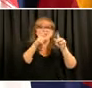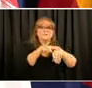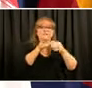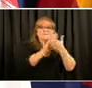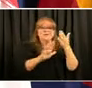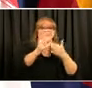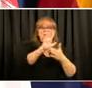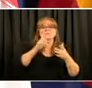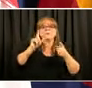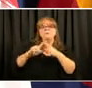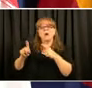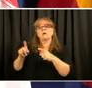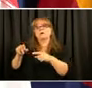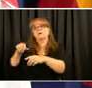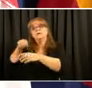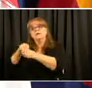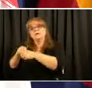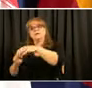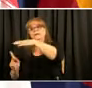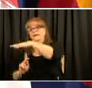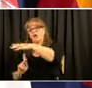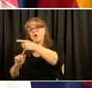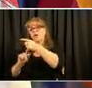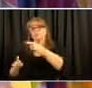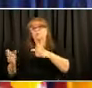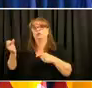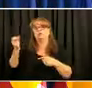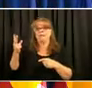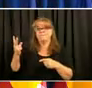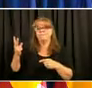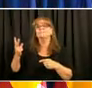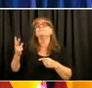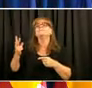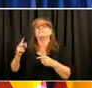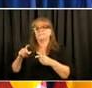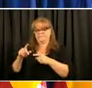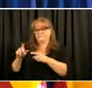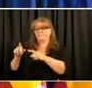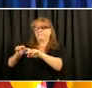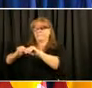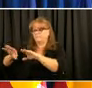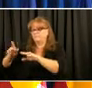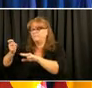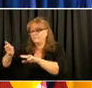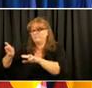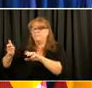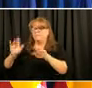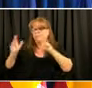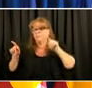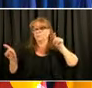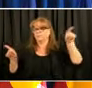um and again they're posted you can check out where those have occurred can you talk about kind of how the goal again continuing the classroom level rather than school